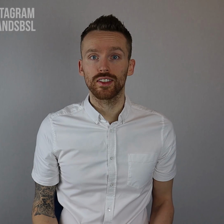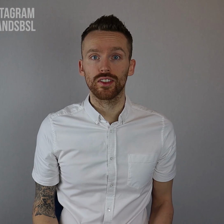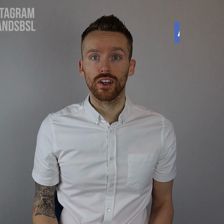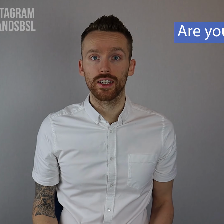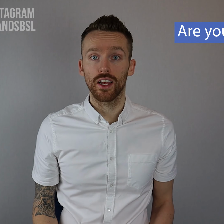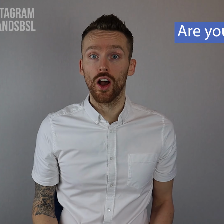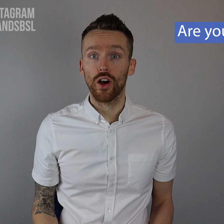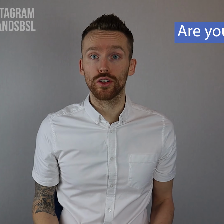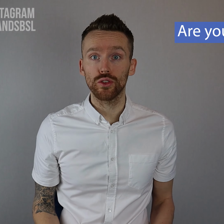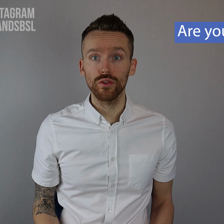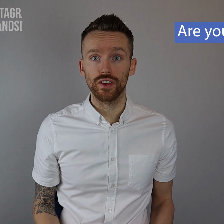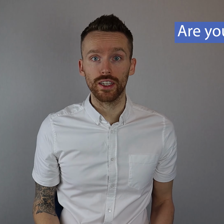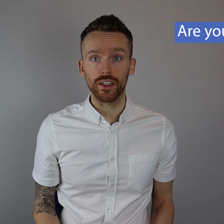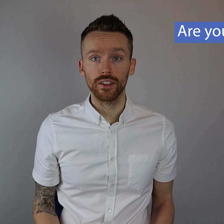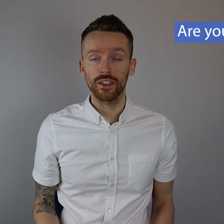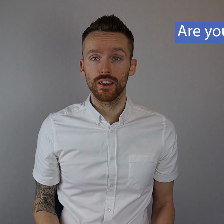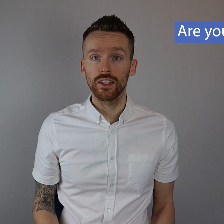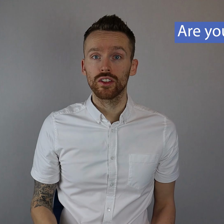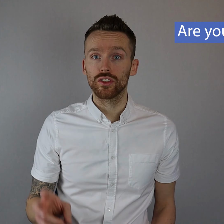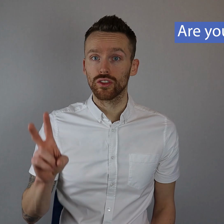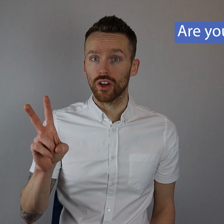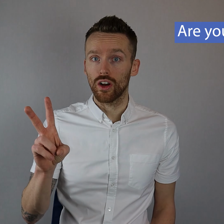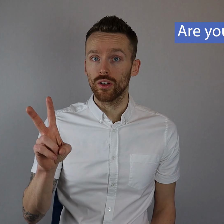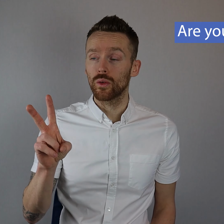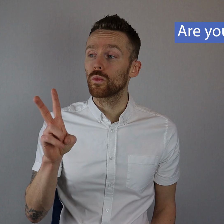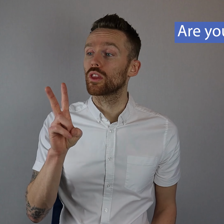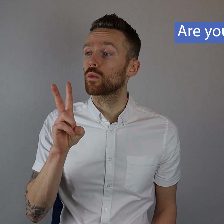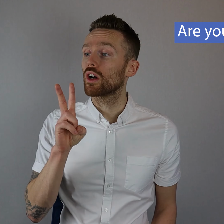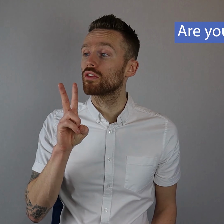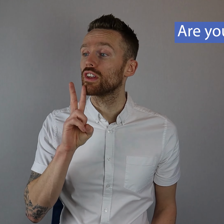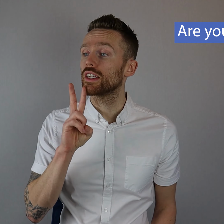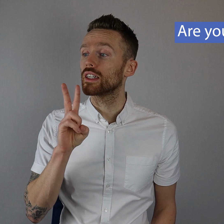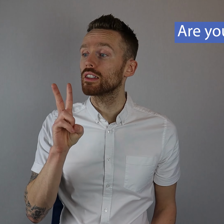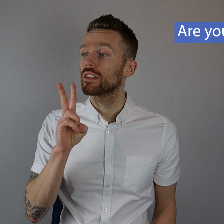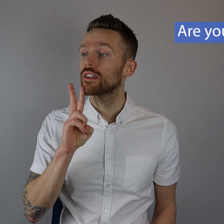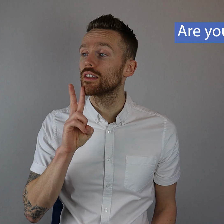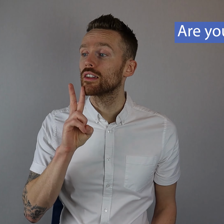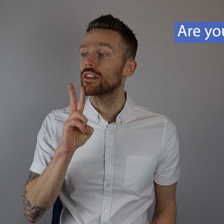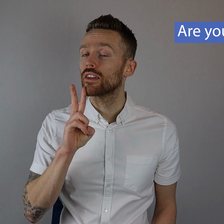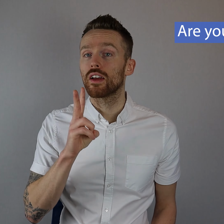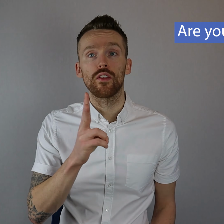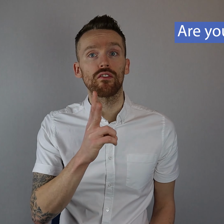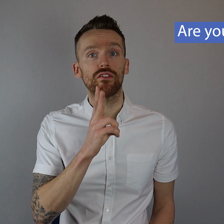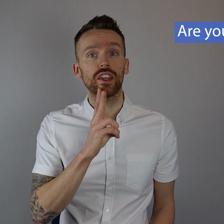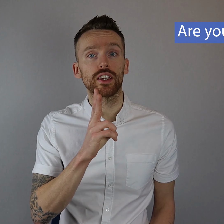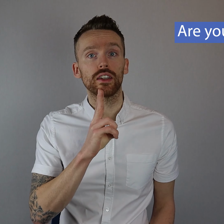To sign "are you vegan?" Start with the word vegan. Vegan.